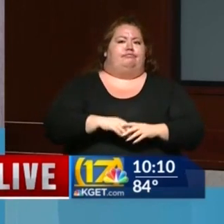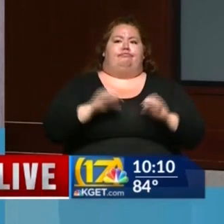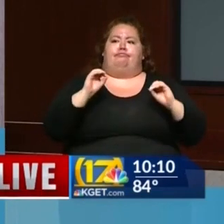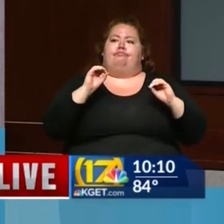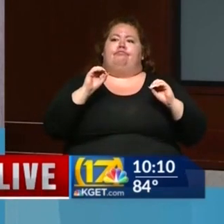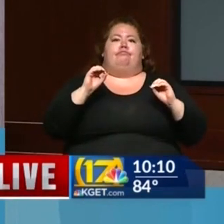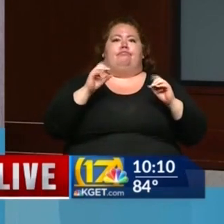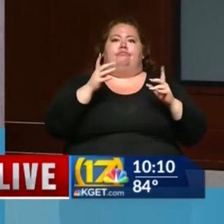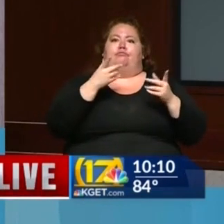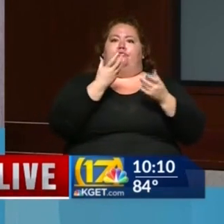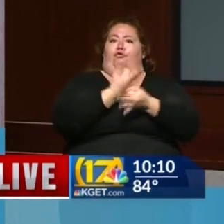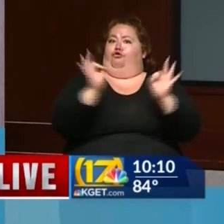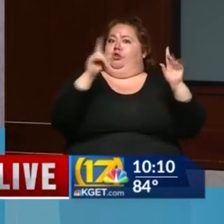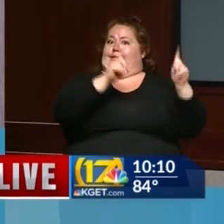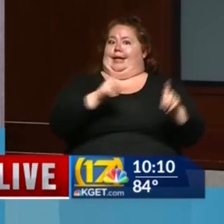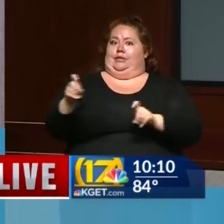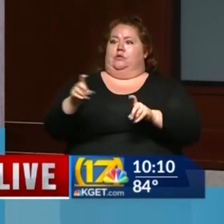OFFERED IN DELANO, TAFT, RIVER